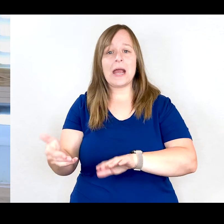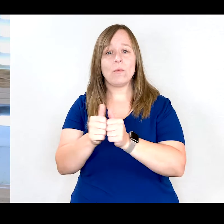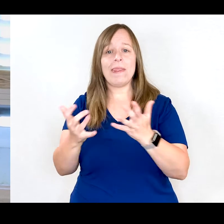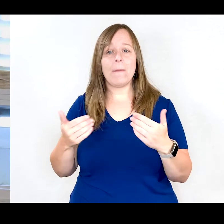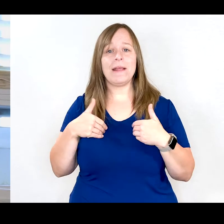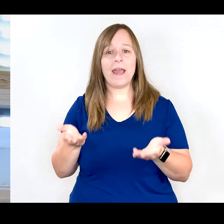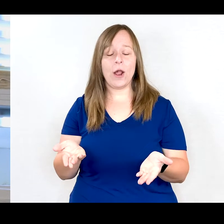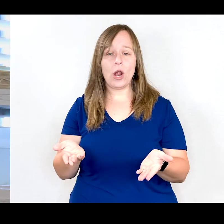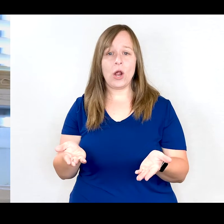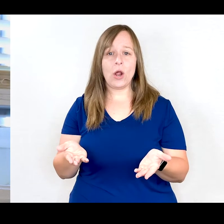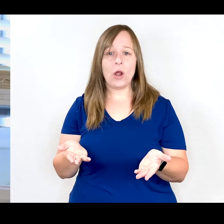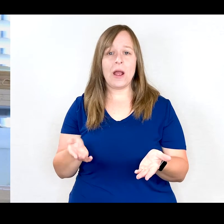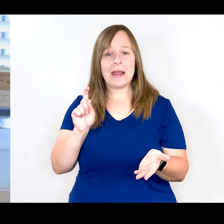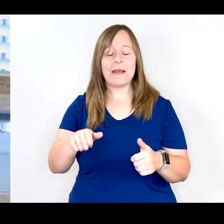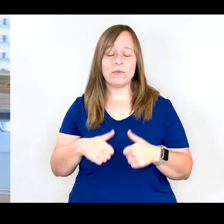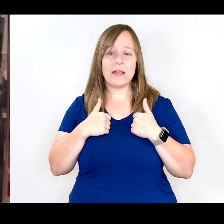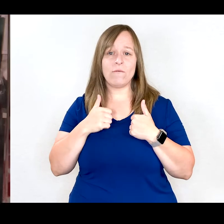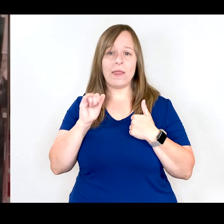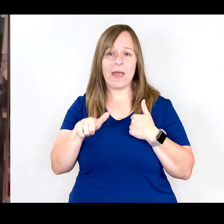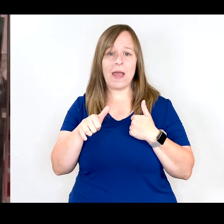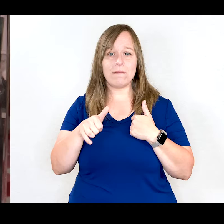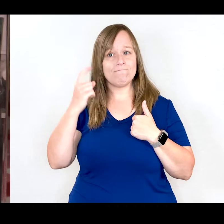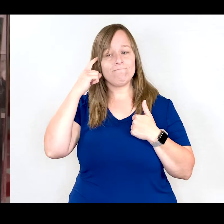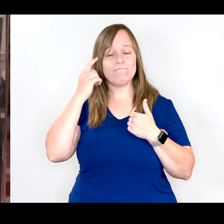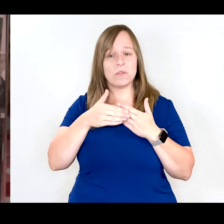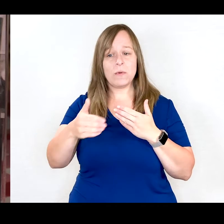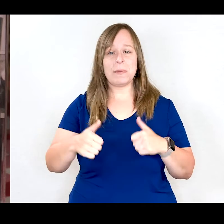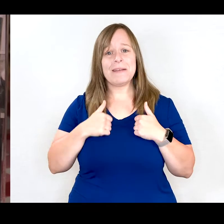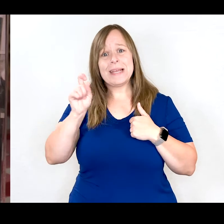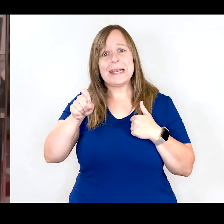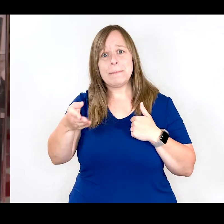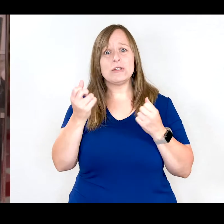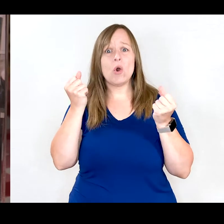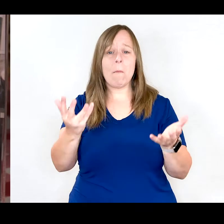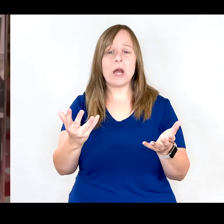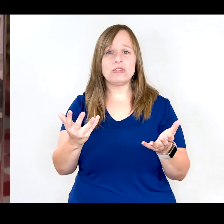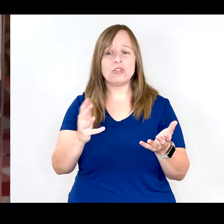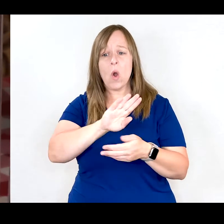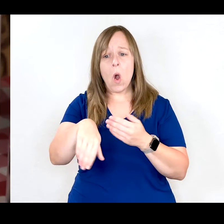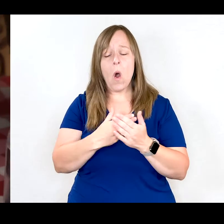So he died without me there and I have to live with that. And he needed me so much.